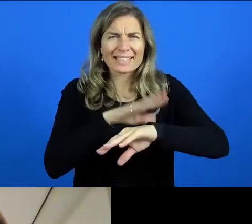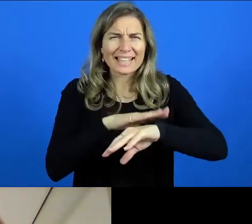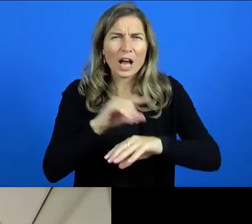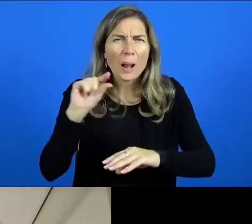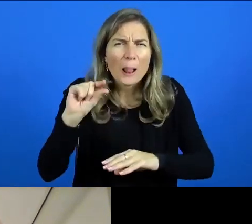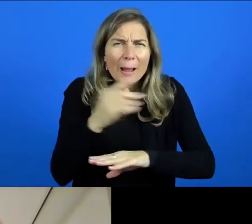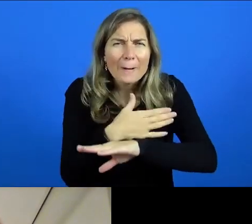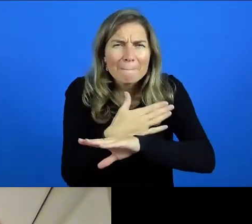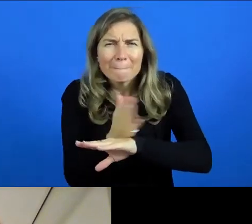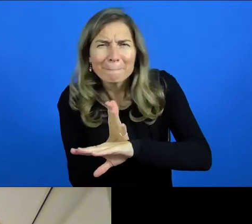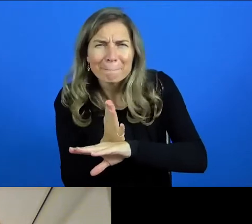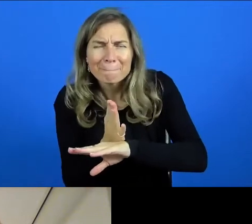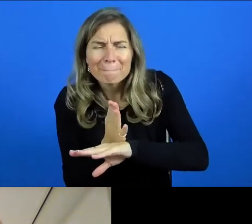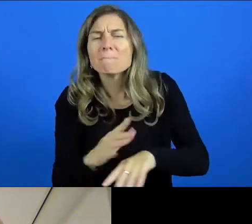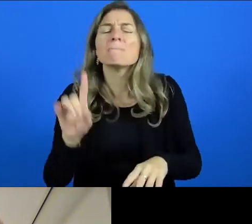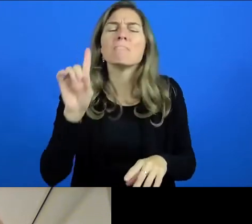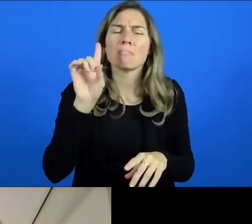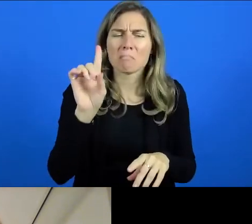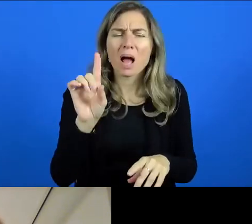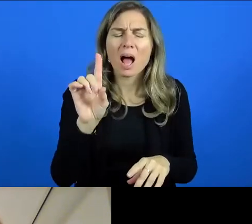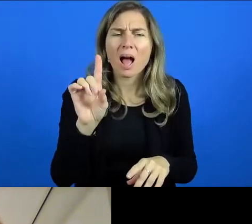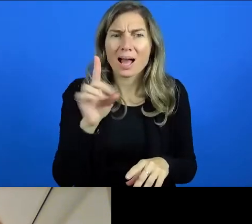there is a lot of question and I want to quickly ask you